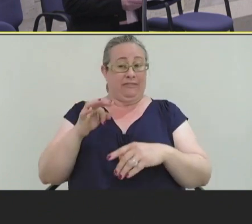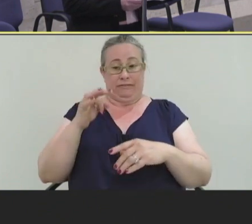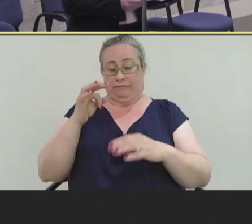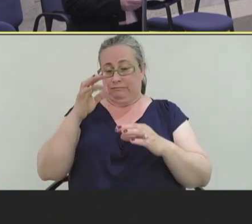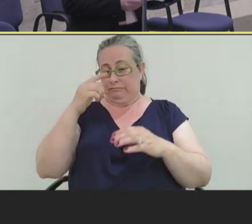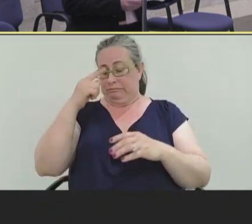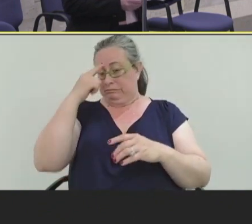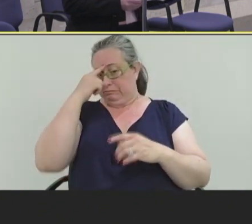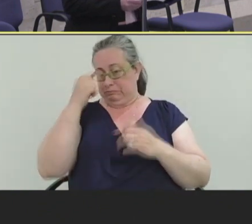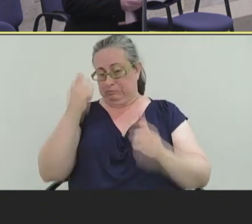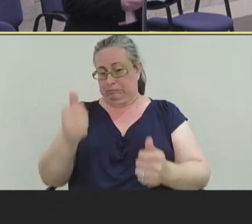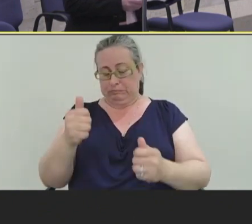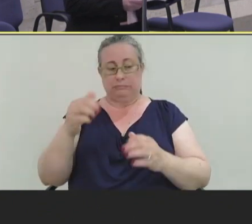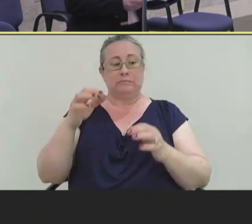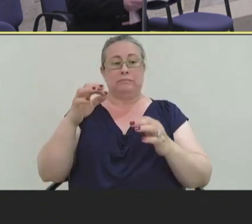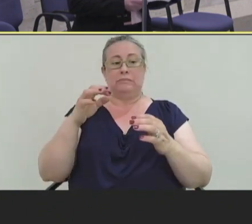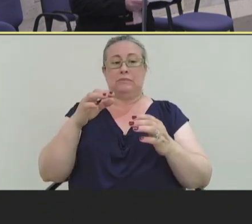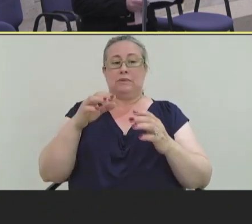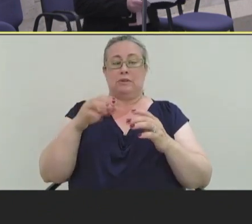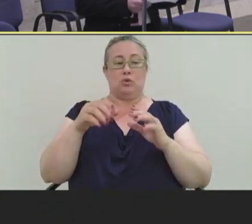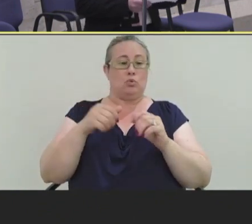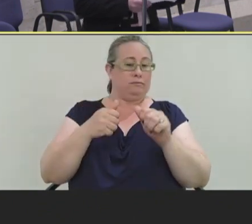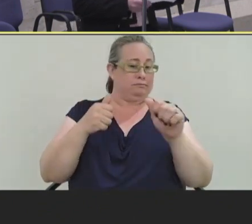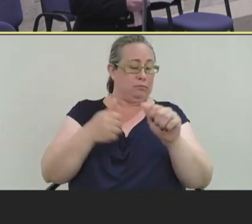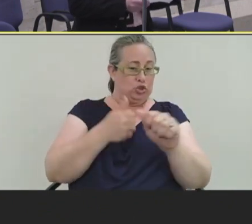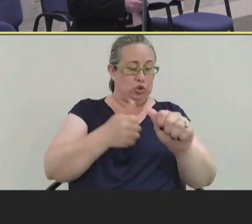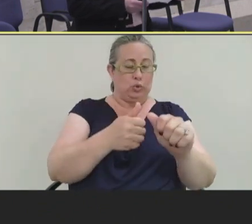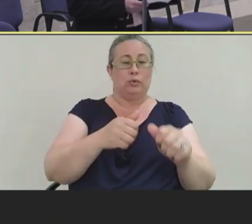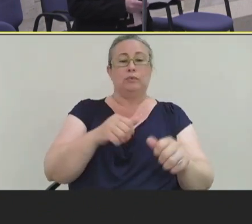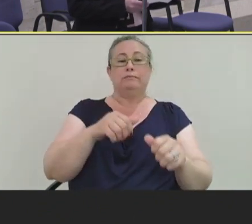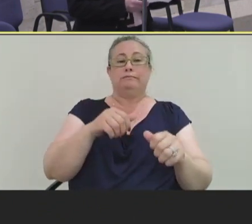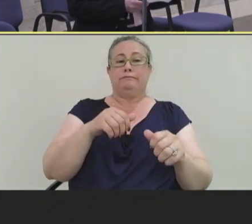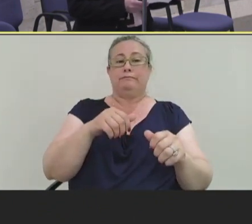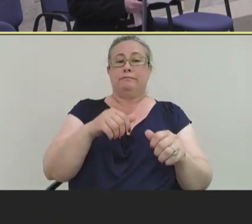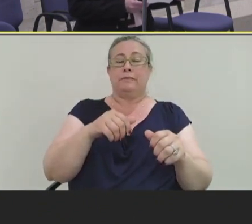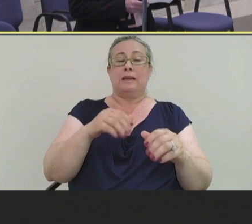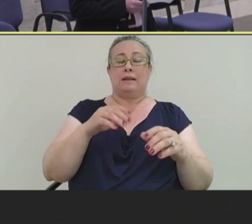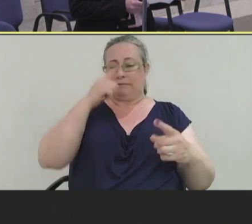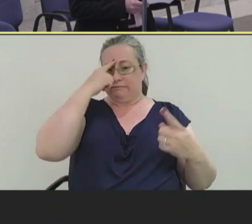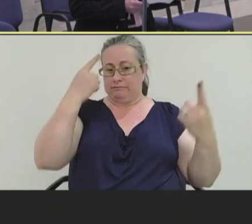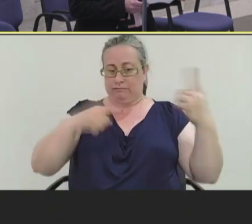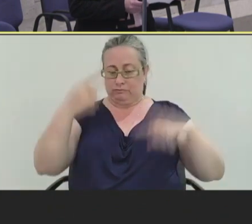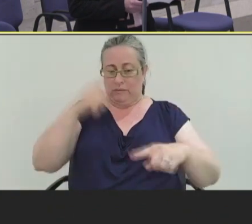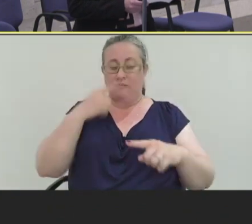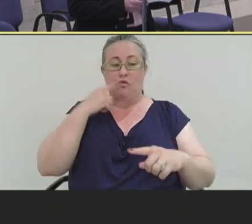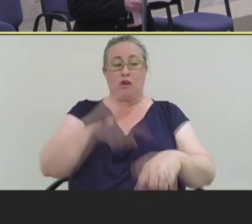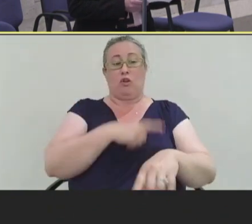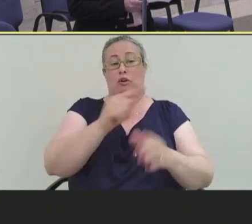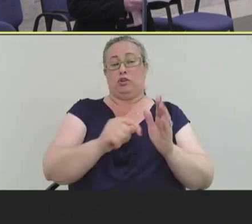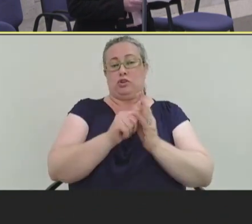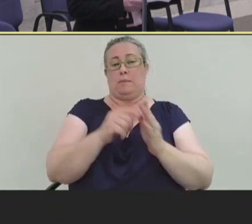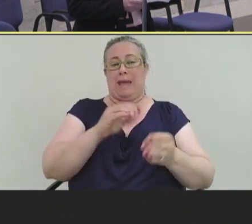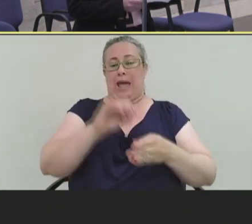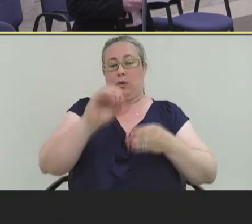cancer vaccines, a plan to obtain consensus regarding the long-term outcomes that should form